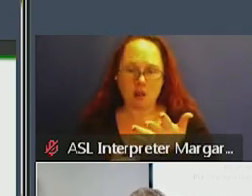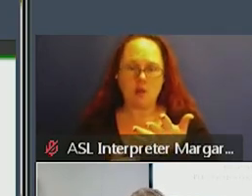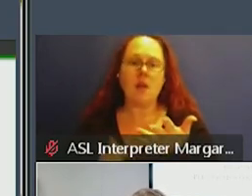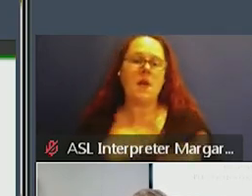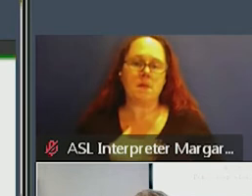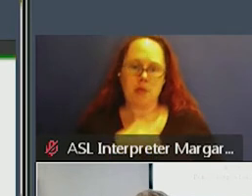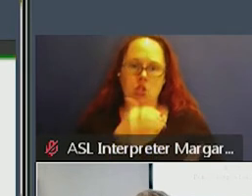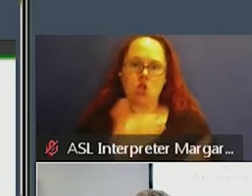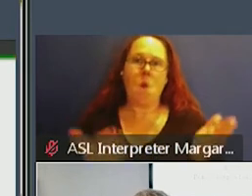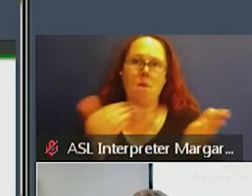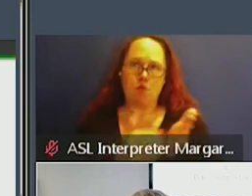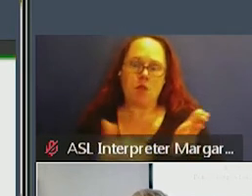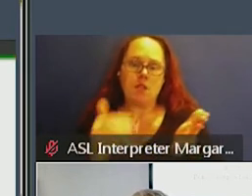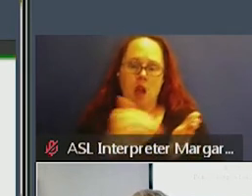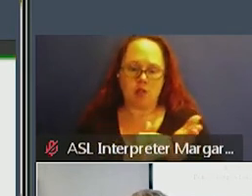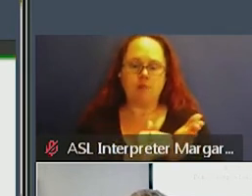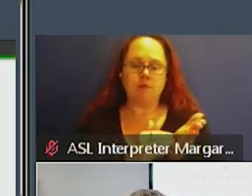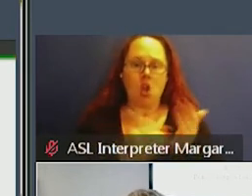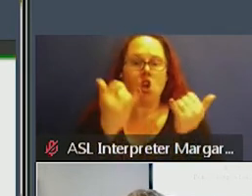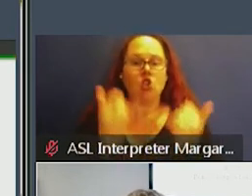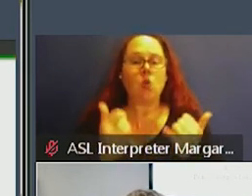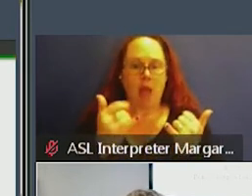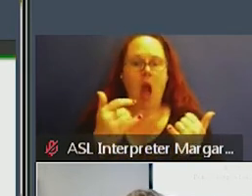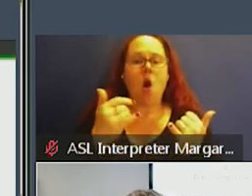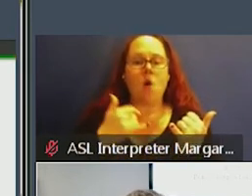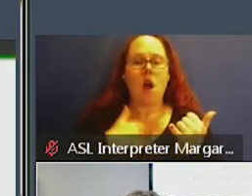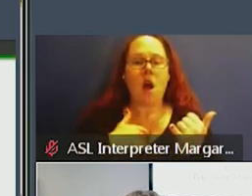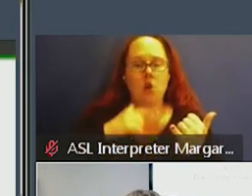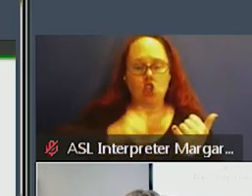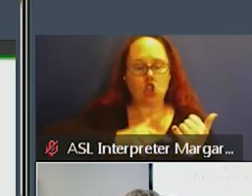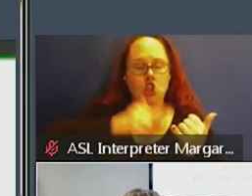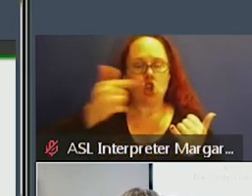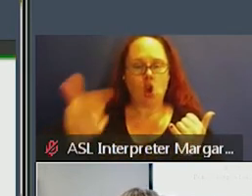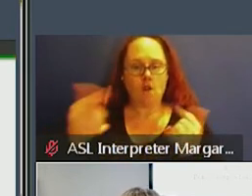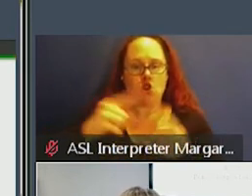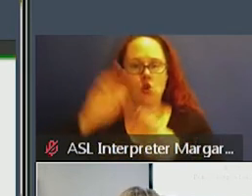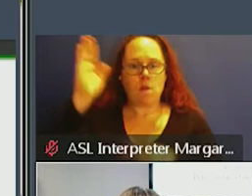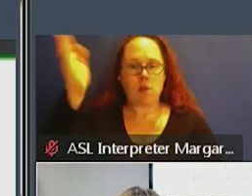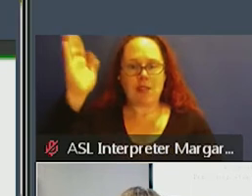So with that, I'm going to turn, or our presentation. We've gone through the list of people who are signed up to